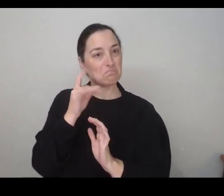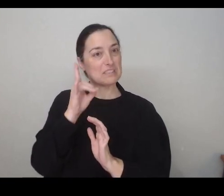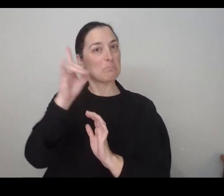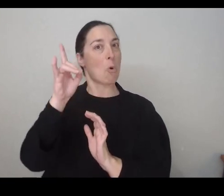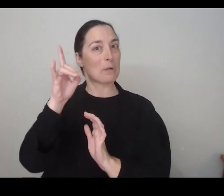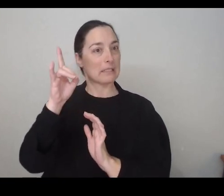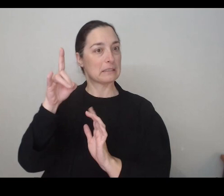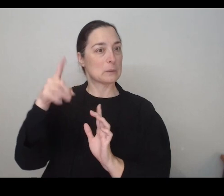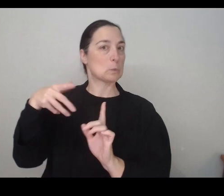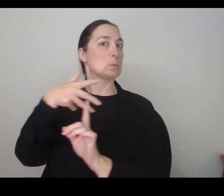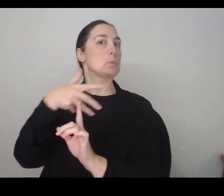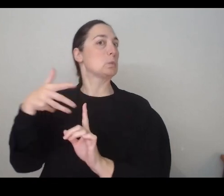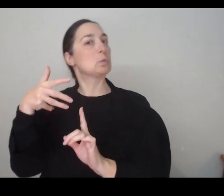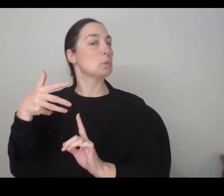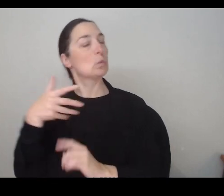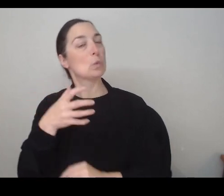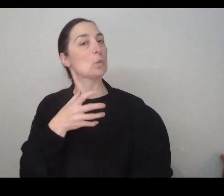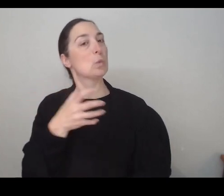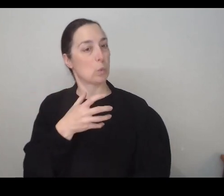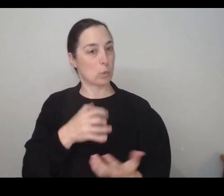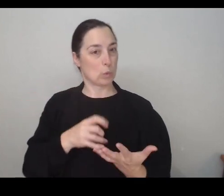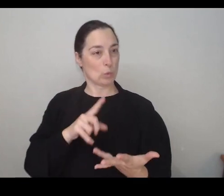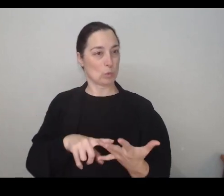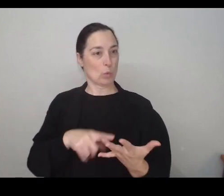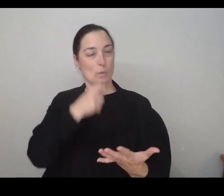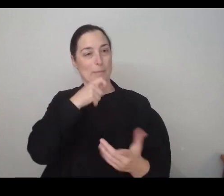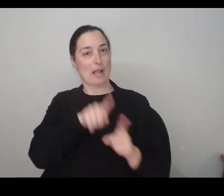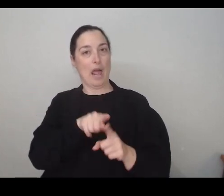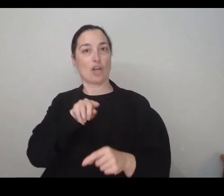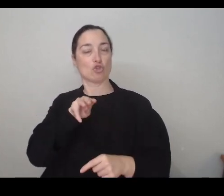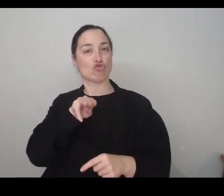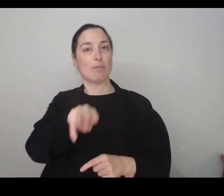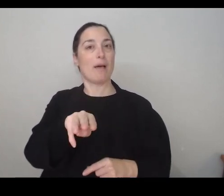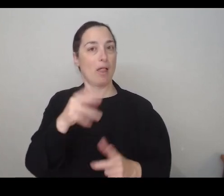I would say. So it's a kind of triple portrait of Gauguin himself.